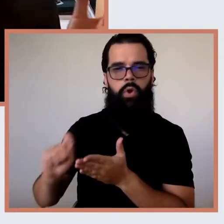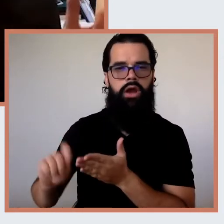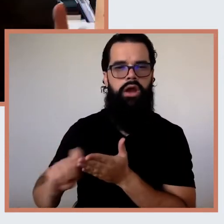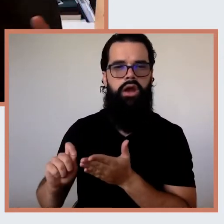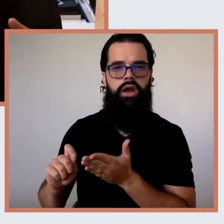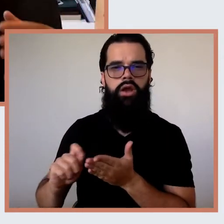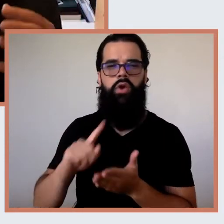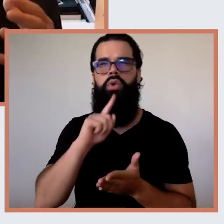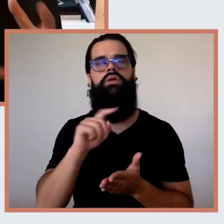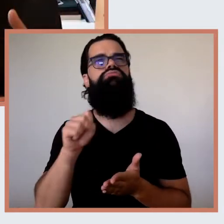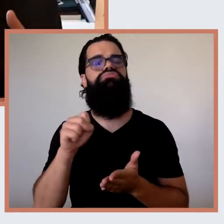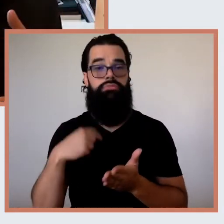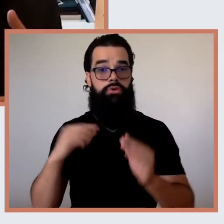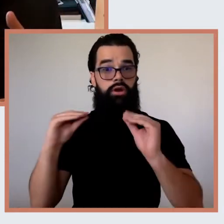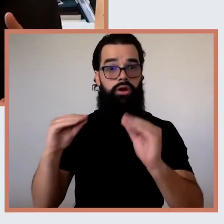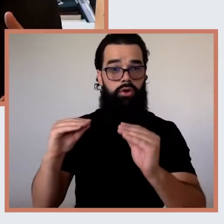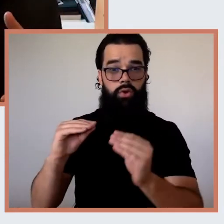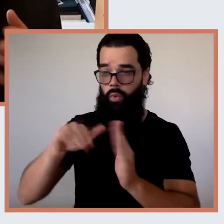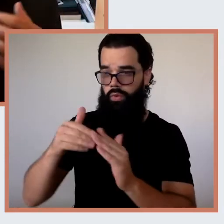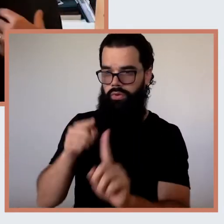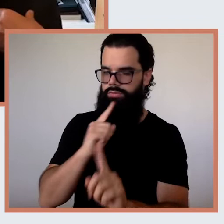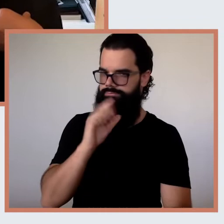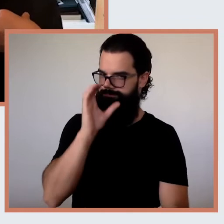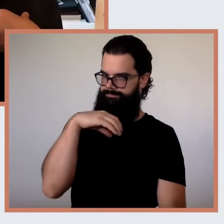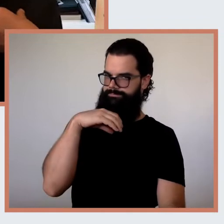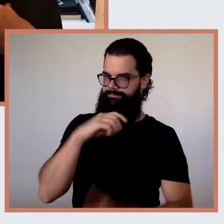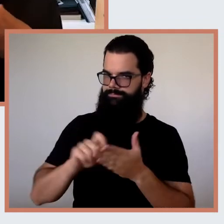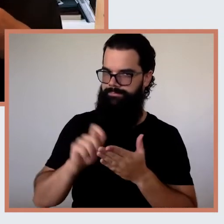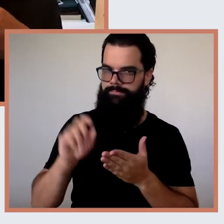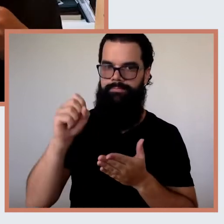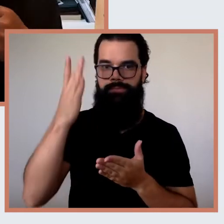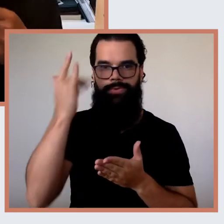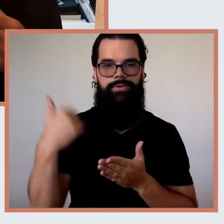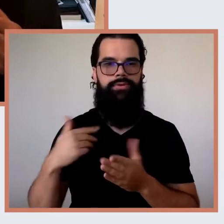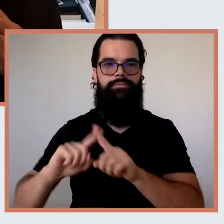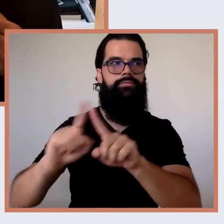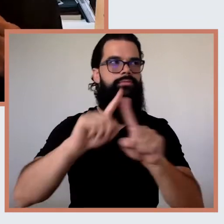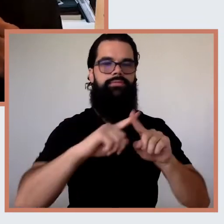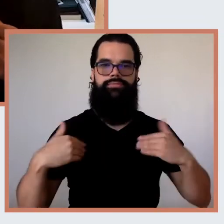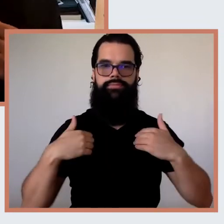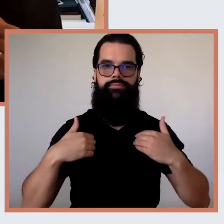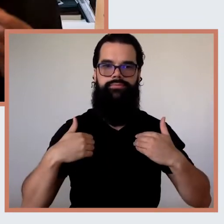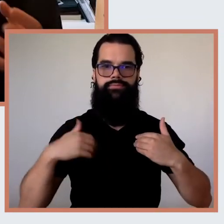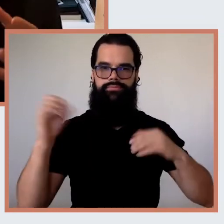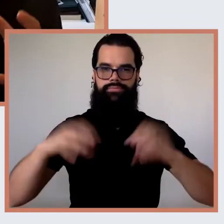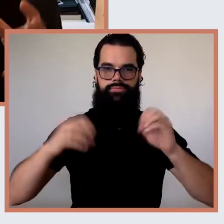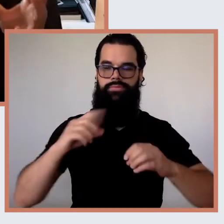I don't know if I could ever teach writing because I could teach acting weirdly enough, but teaching writing is a little bit of a different animal.